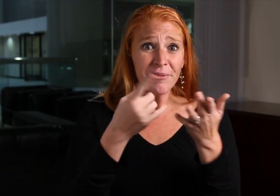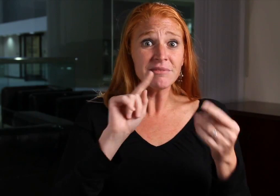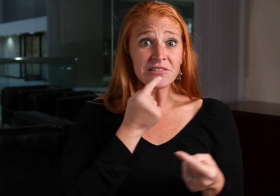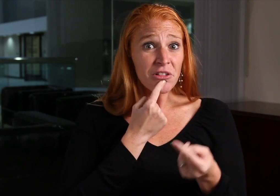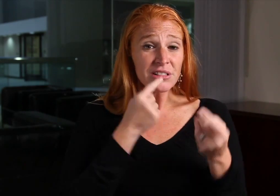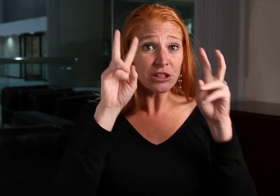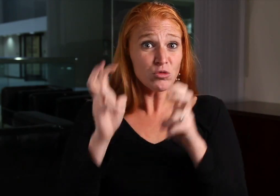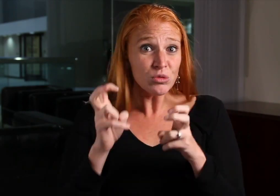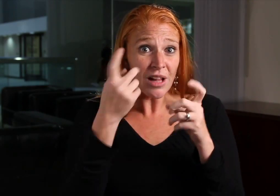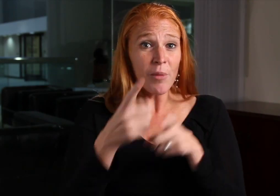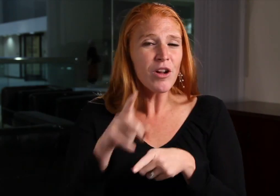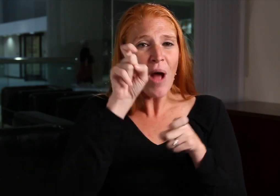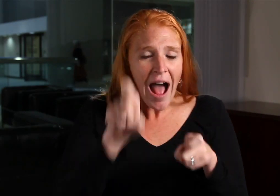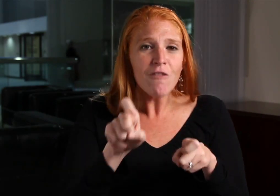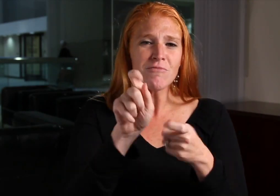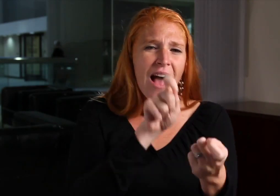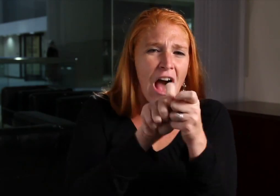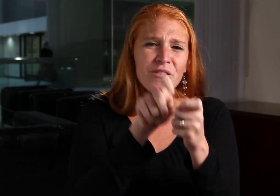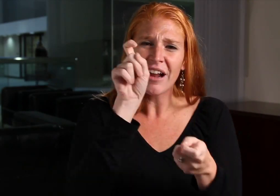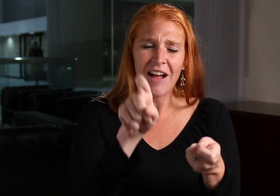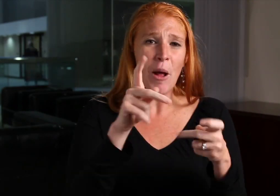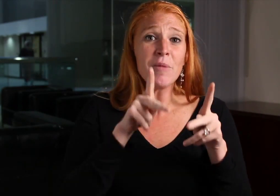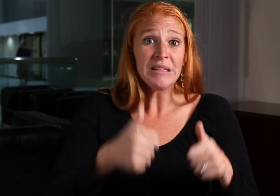interpret. And you HAVE to be accurate. People's lives can be affected. If you're calling a